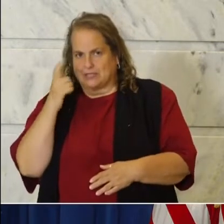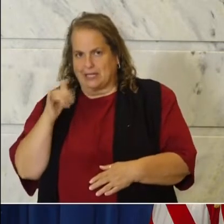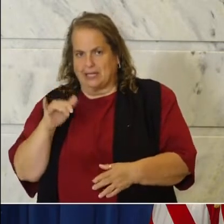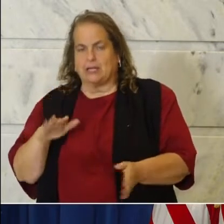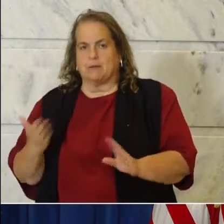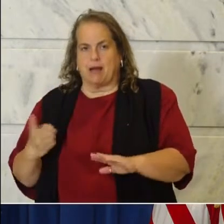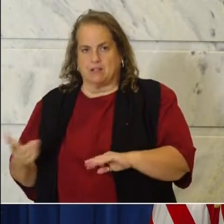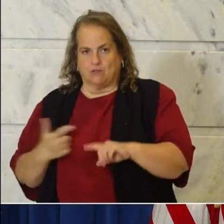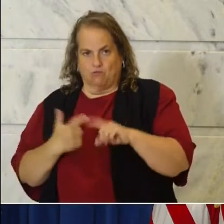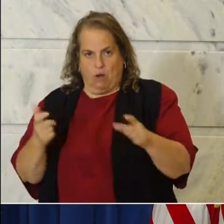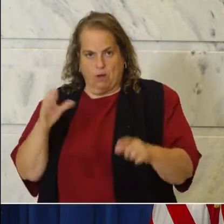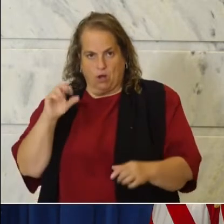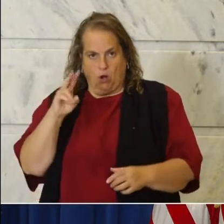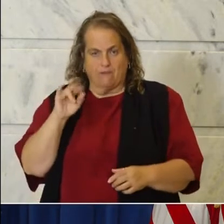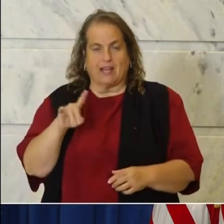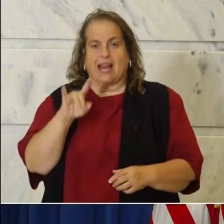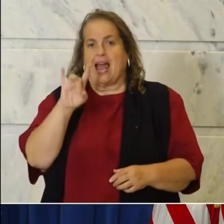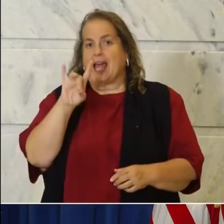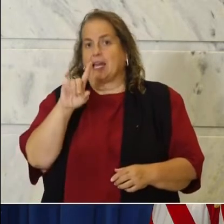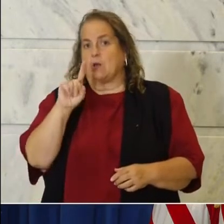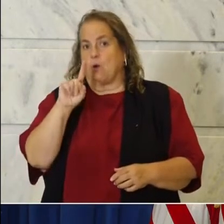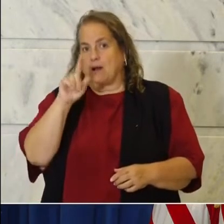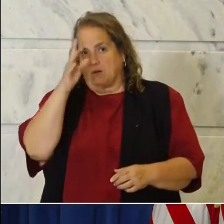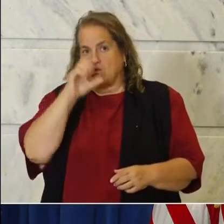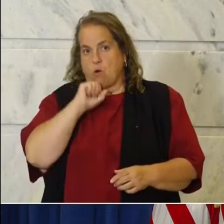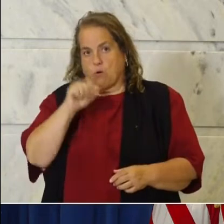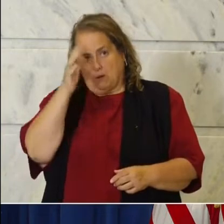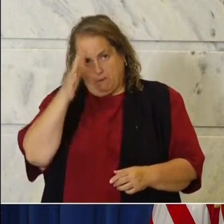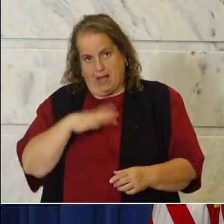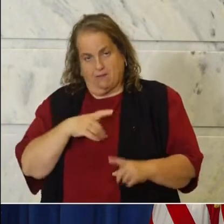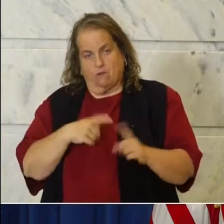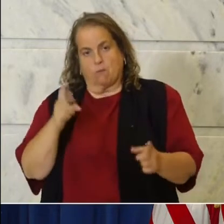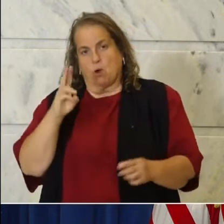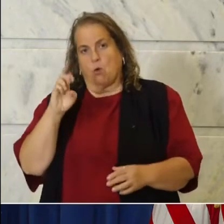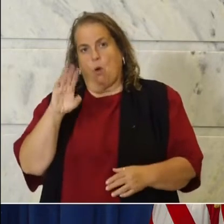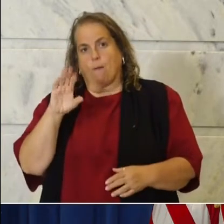from this virus and an 81 year old man from Webster County. So I believe